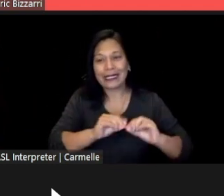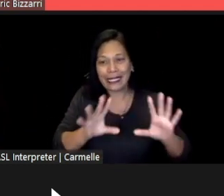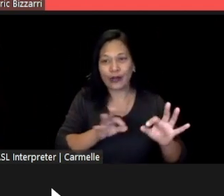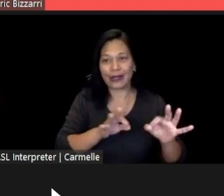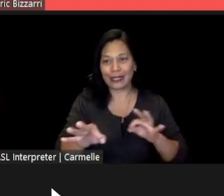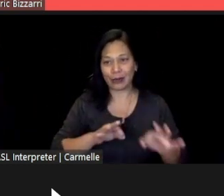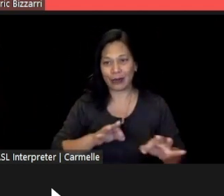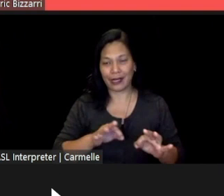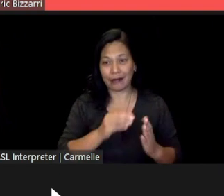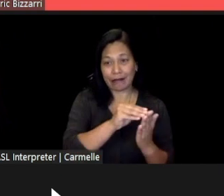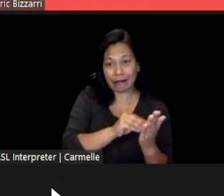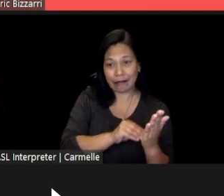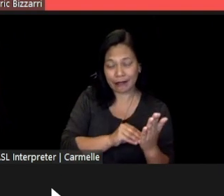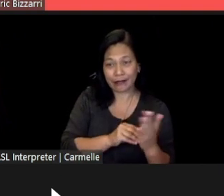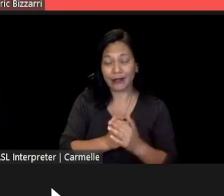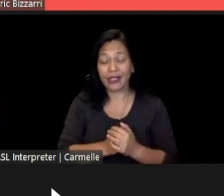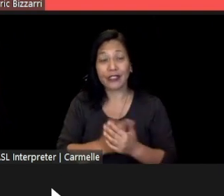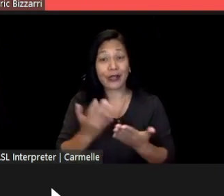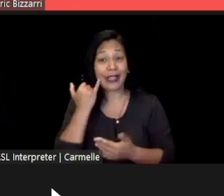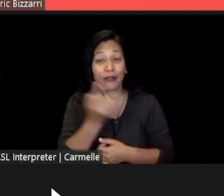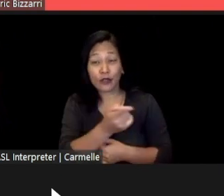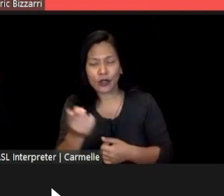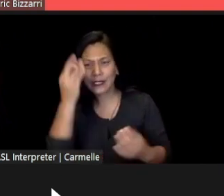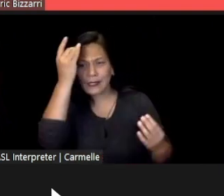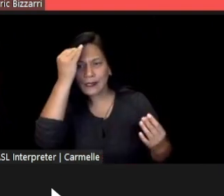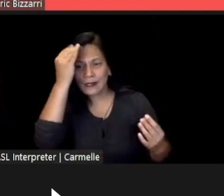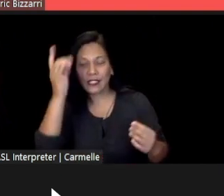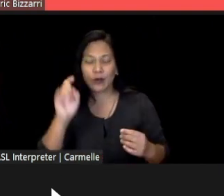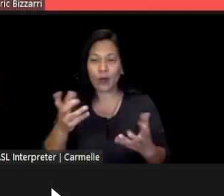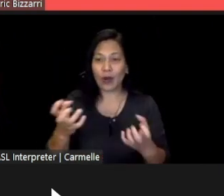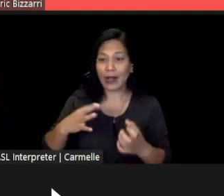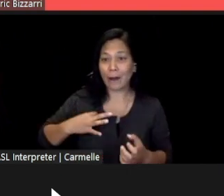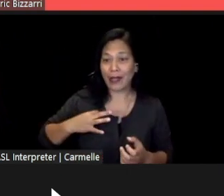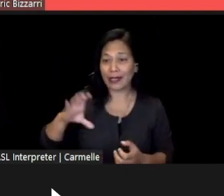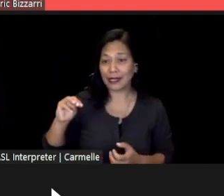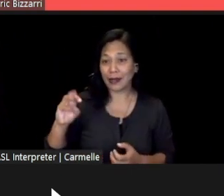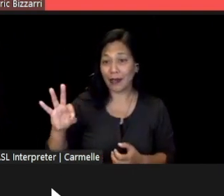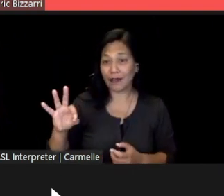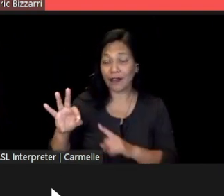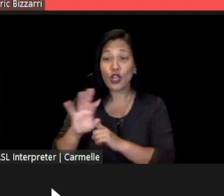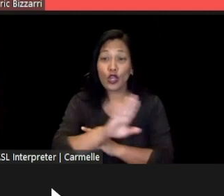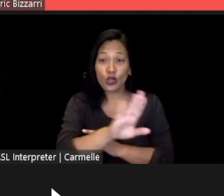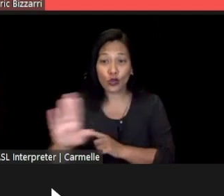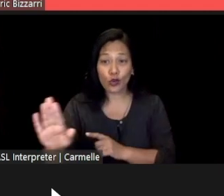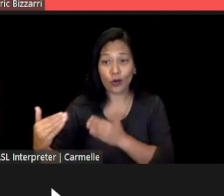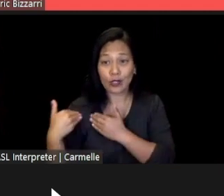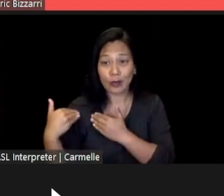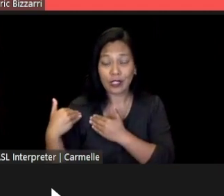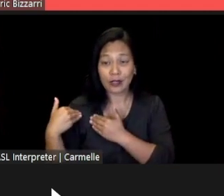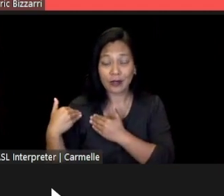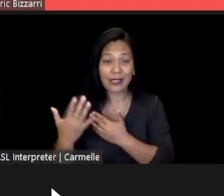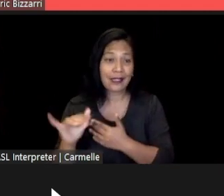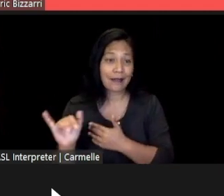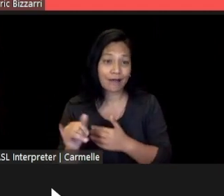And I think what I always tell anyone that's thinking to apply to, to CMF is it's your job as a producer, even though your job is really